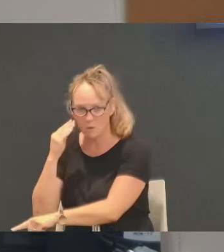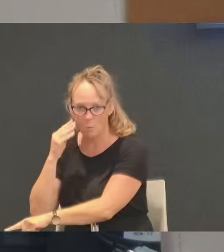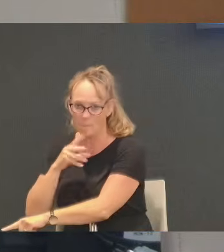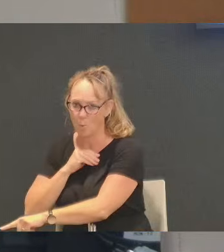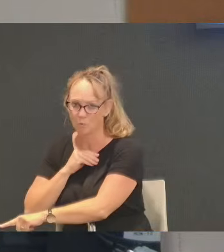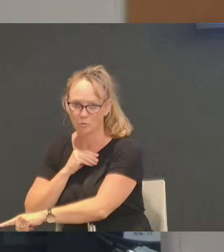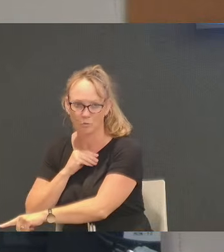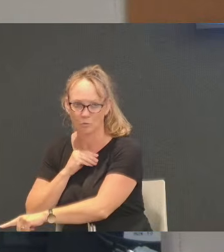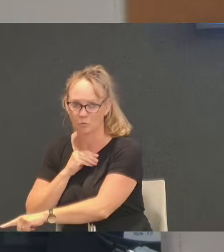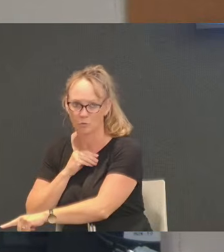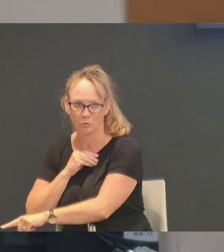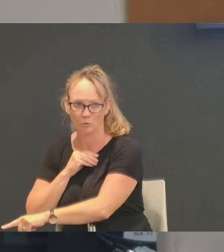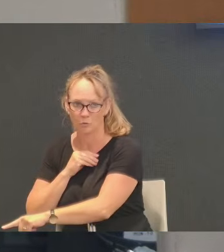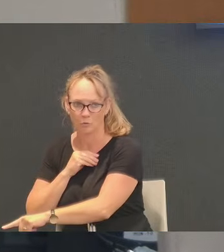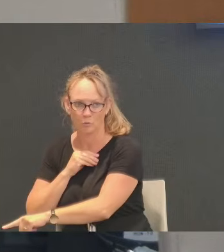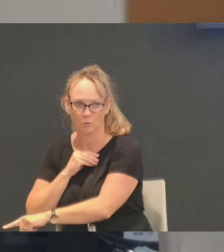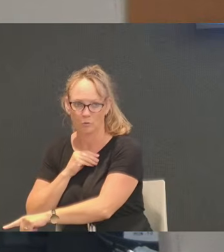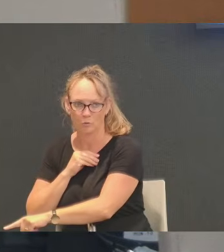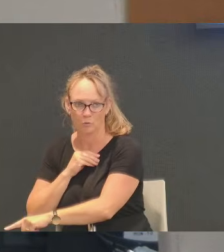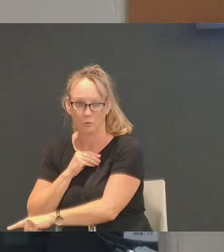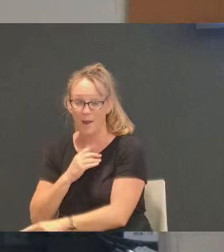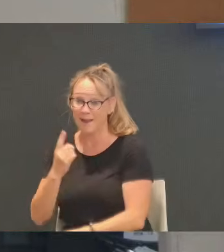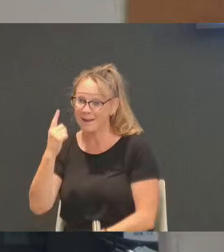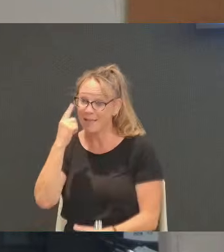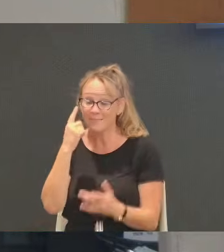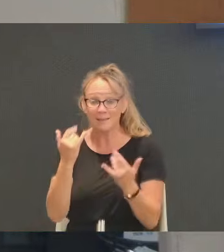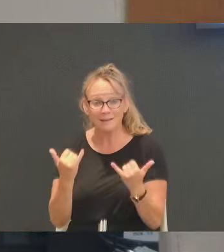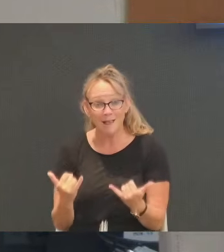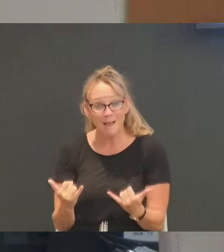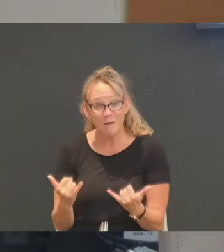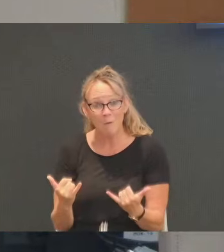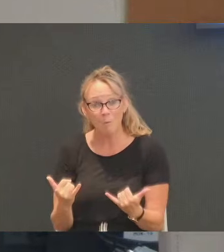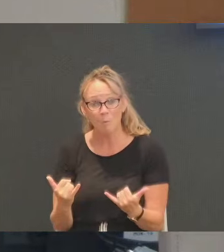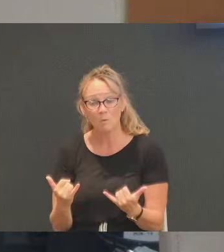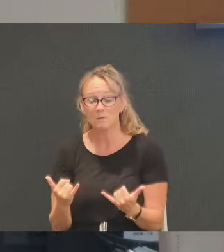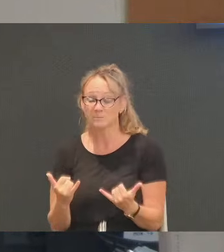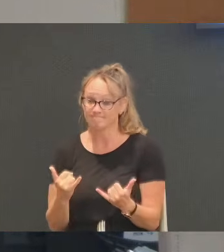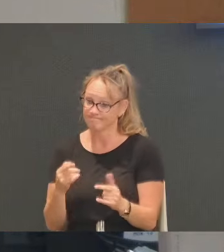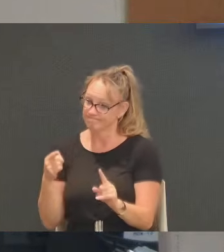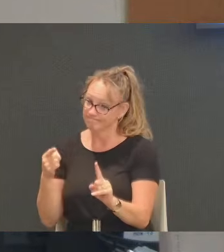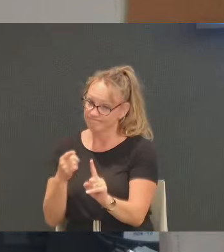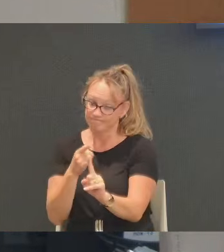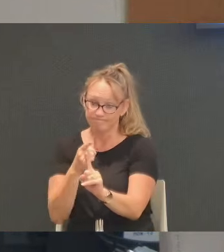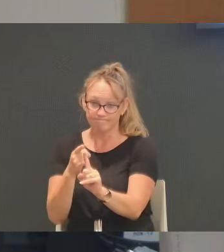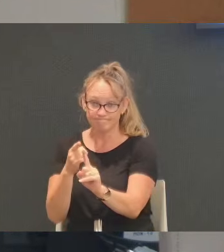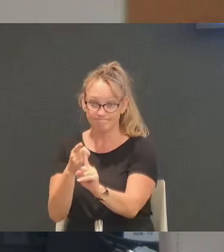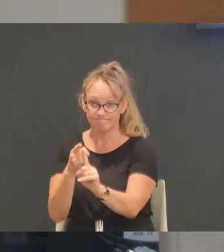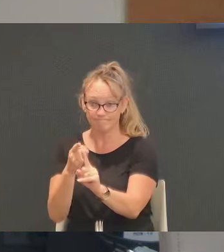And I also think the way that we're moving right now, we will have to look at a new funding model